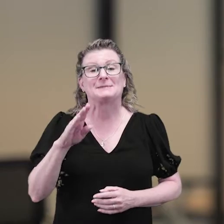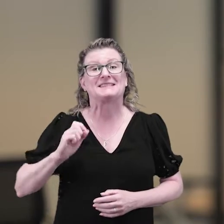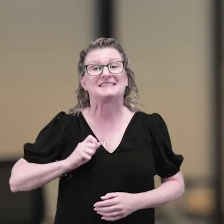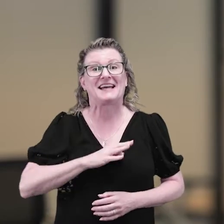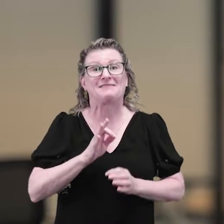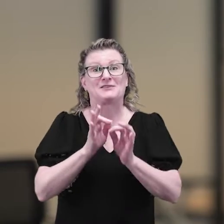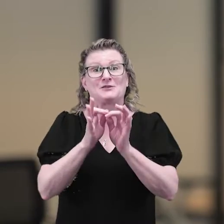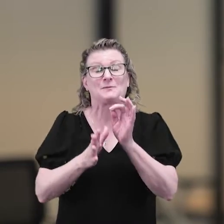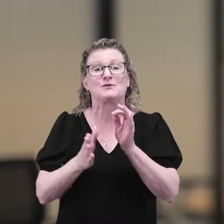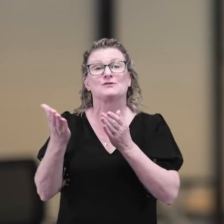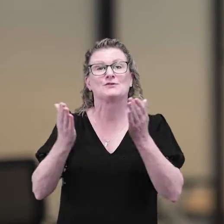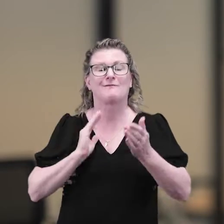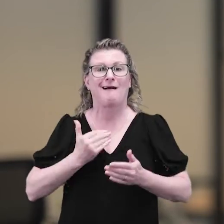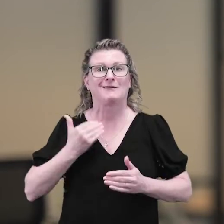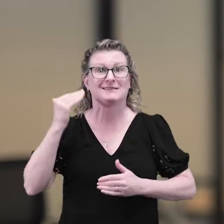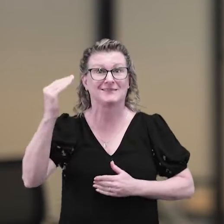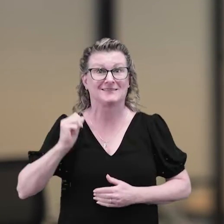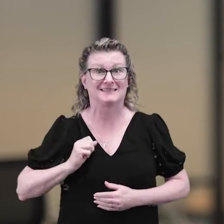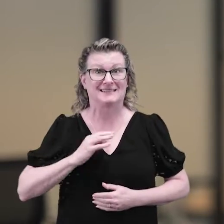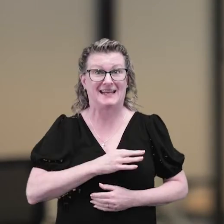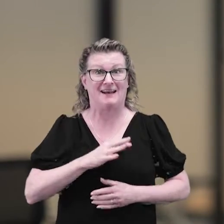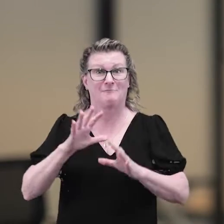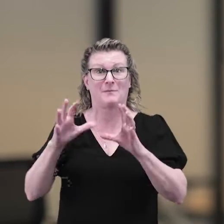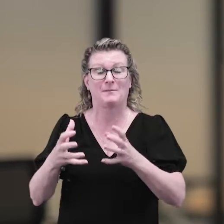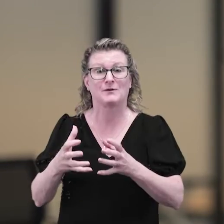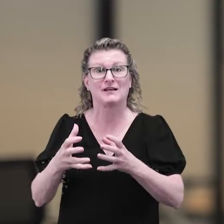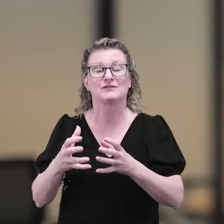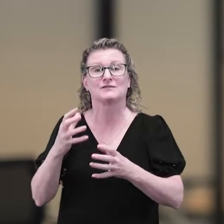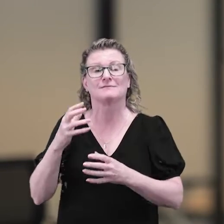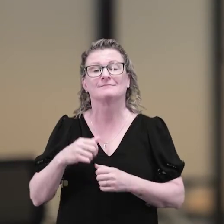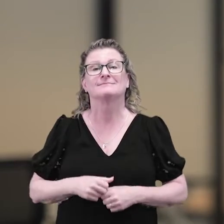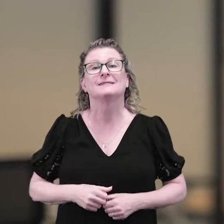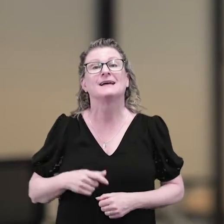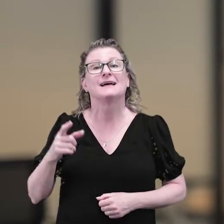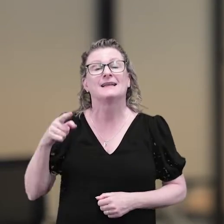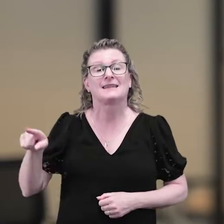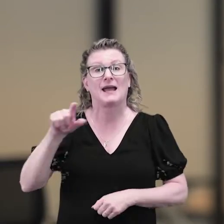USDB staff interpreters serve the adult staff population of USDB.